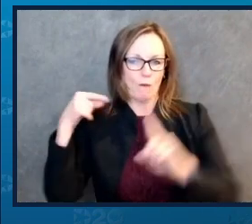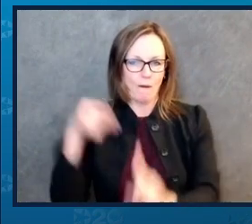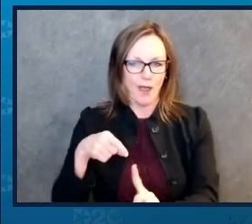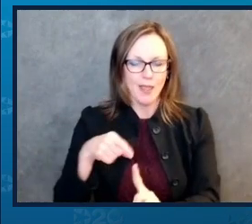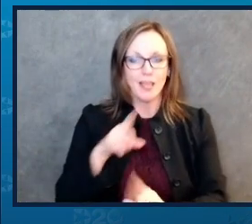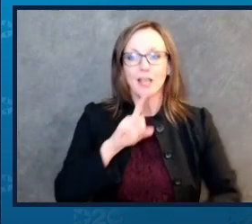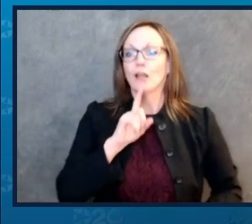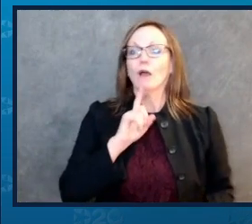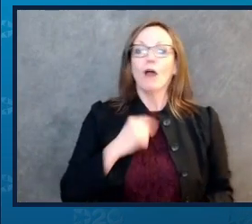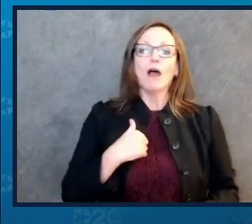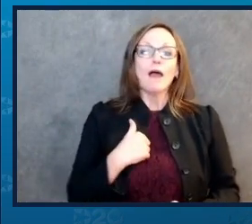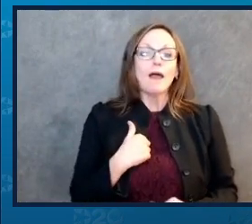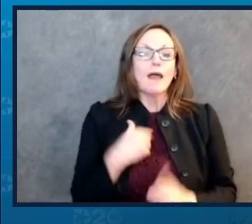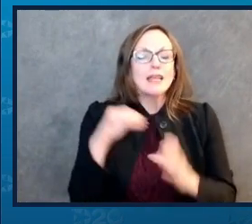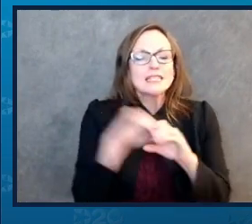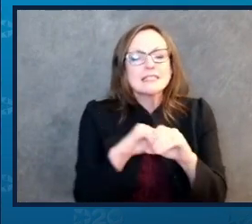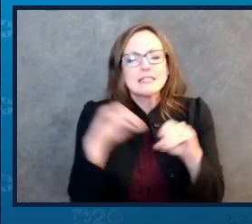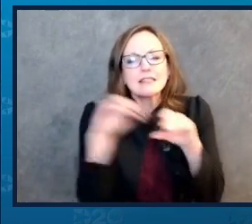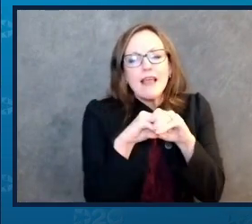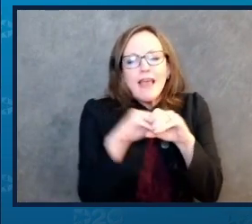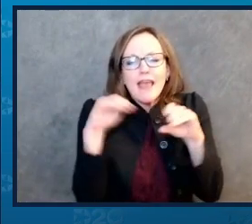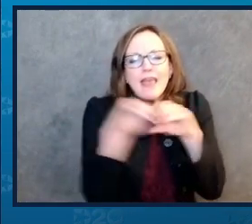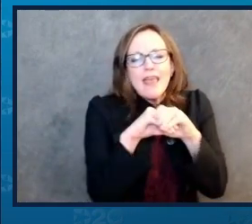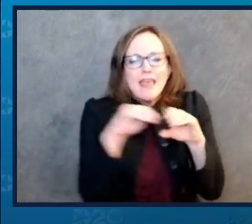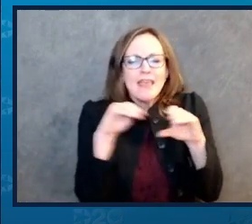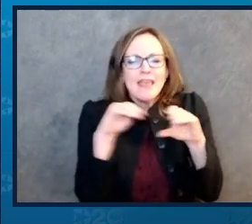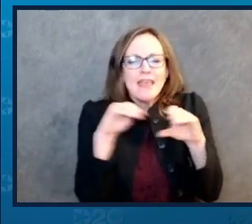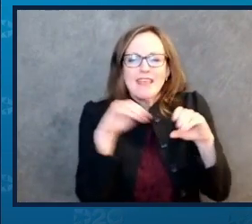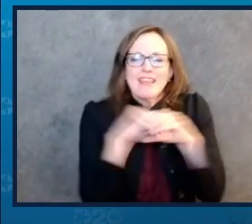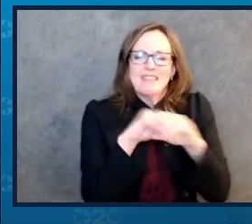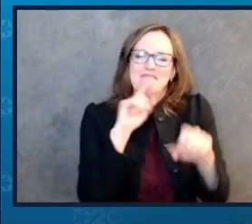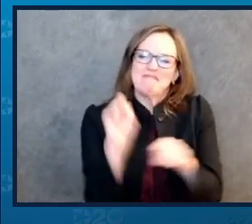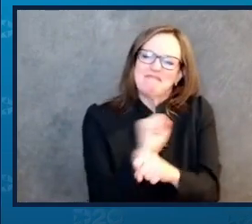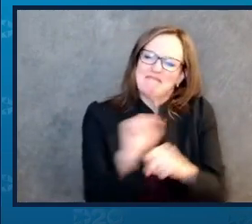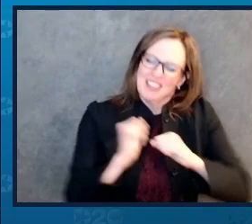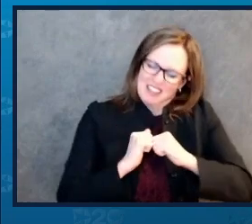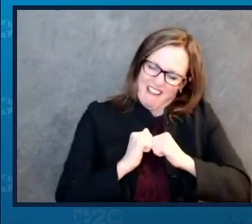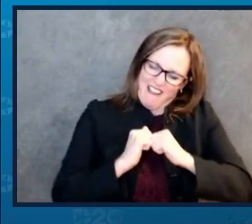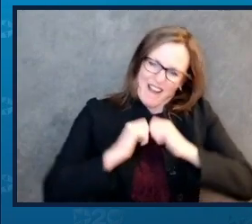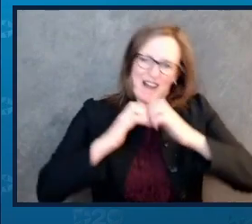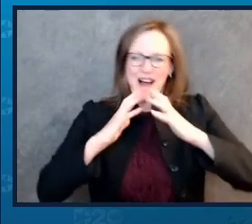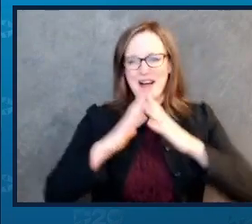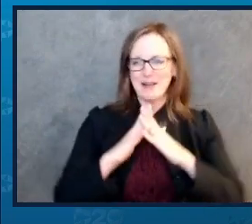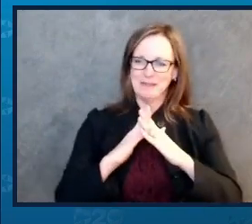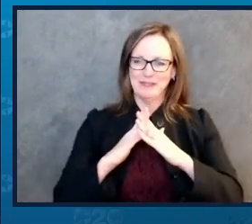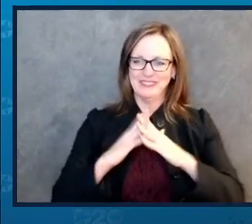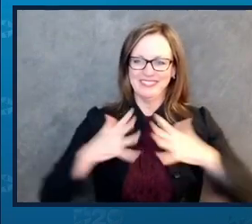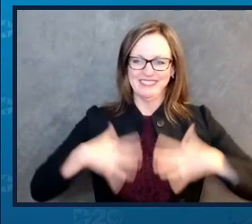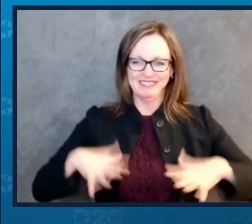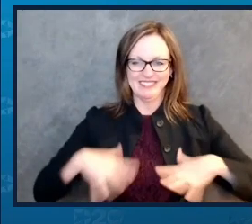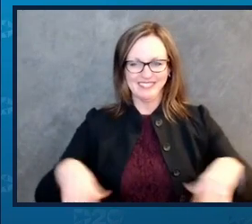OPEN THIS STORE. THE RIBBON CUTTING OF